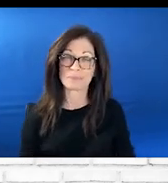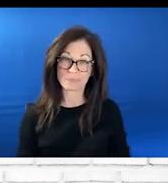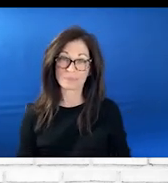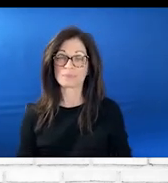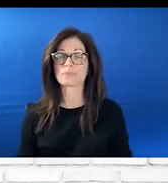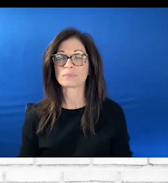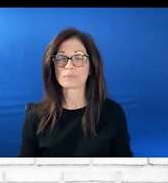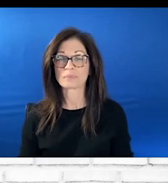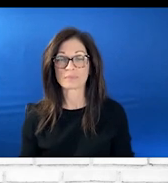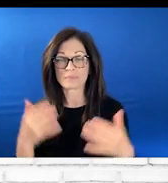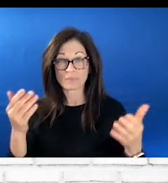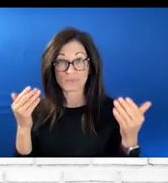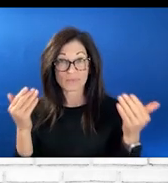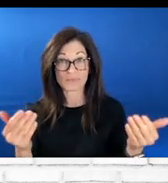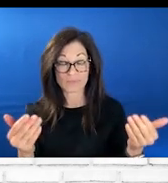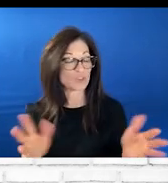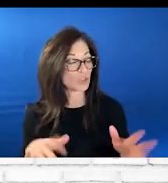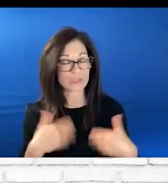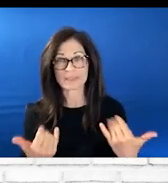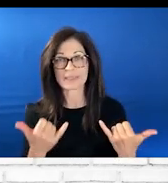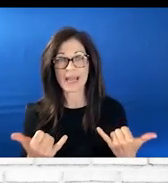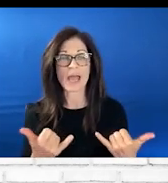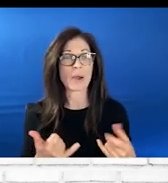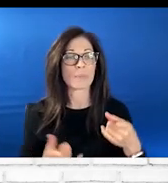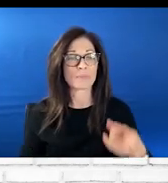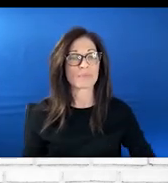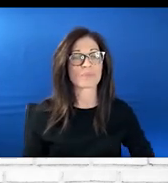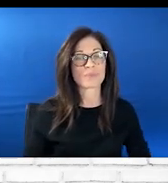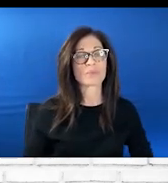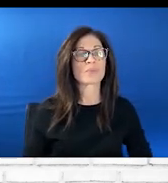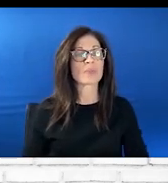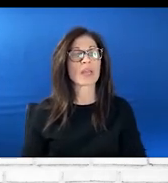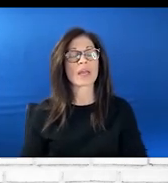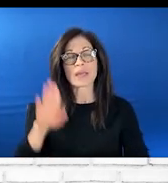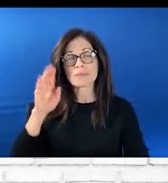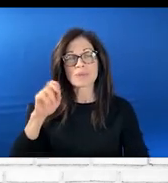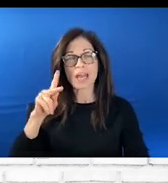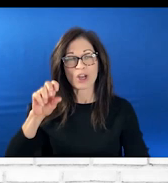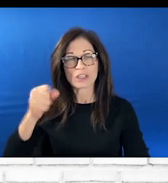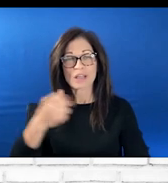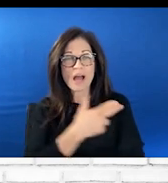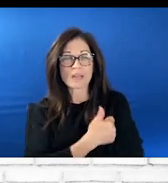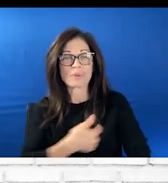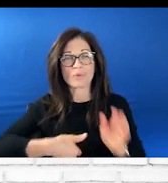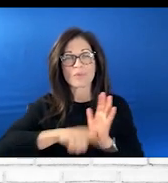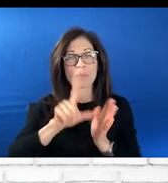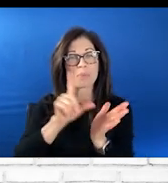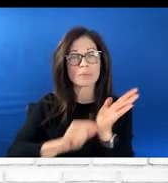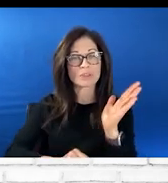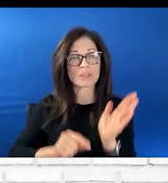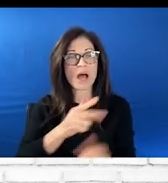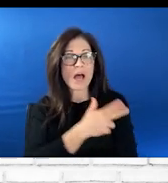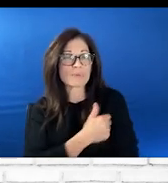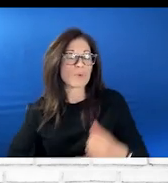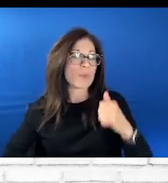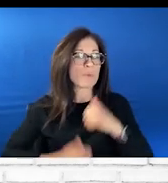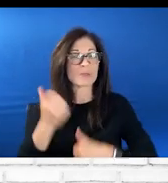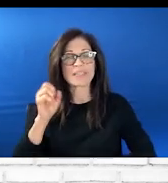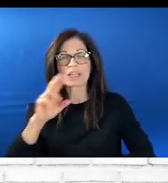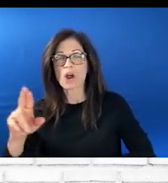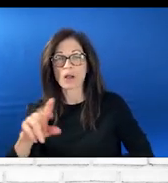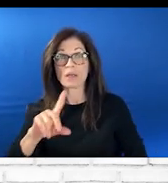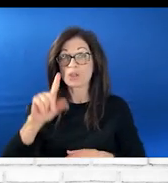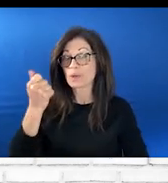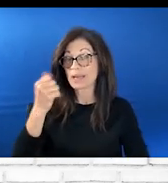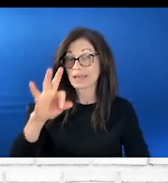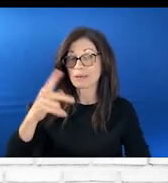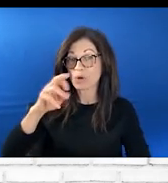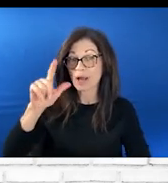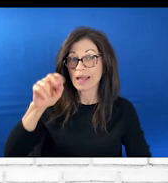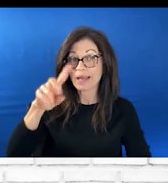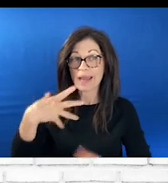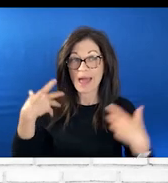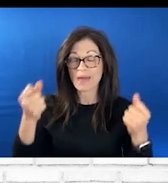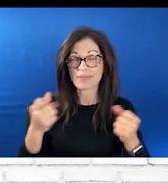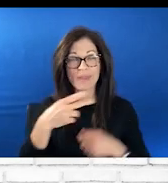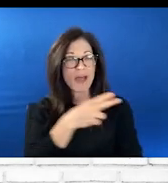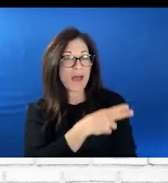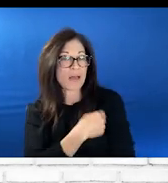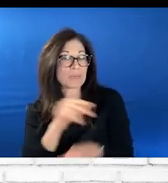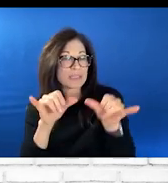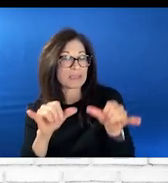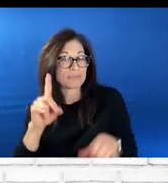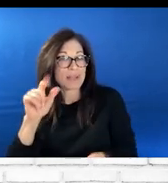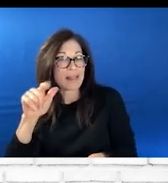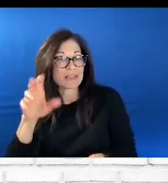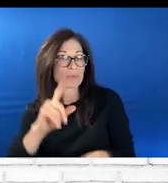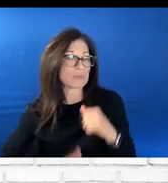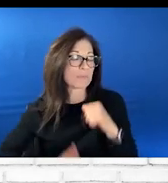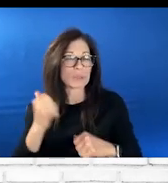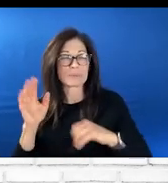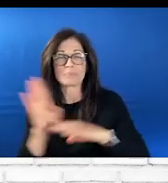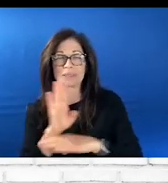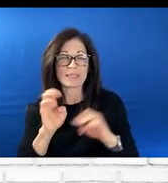GOING FORWARD WITH IT, LET'S GO WITH IT. (READING HOT SEAT QUESTION)